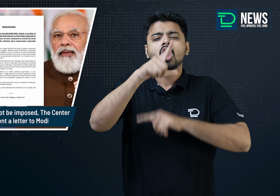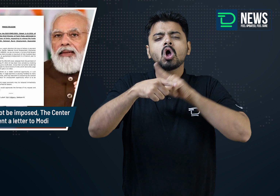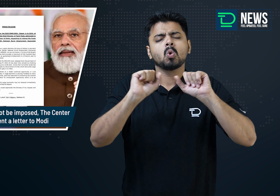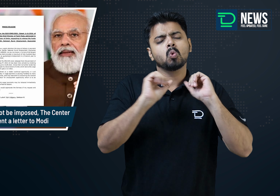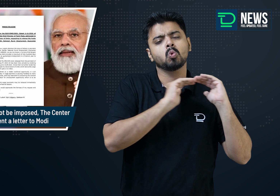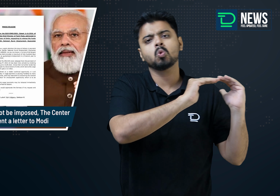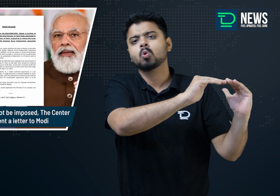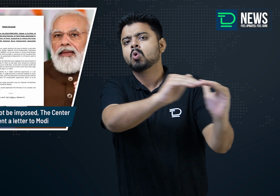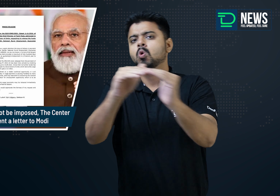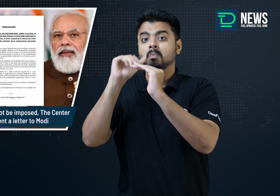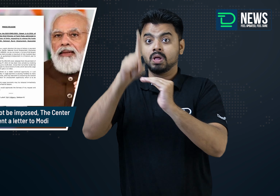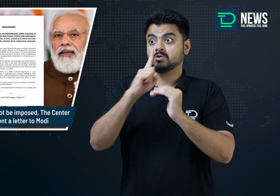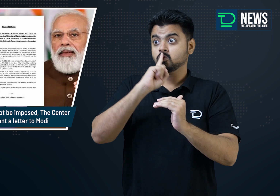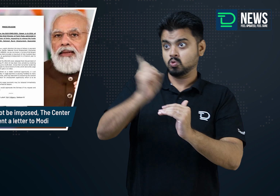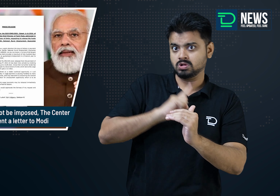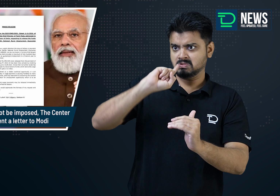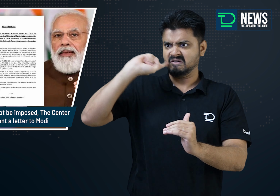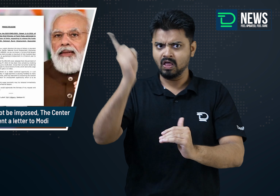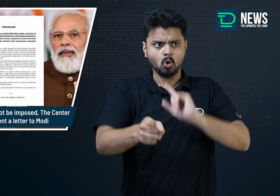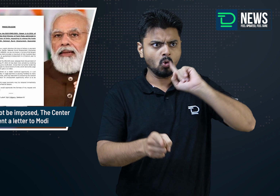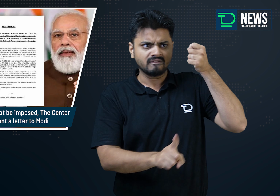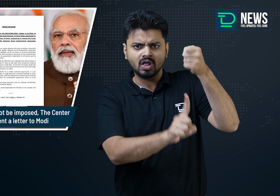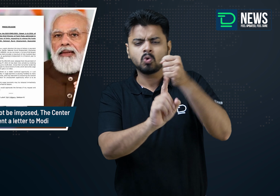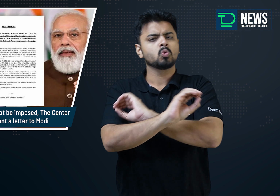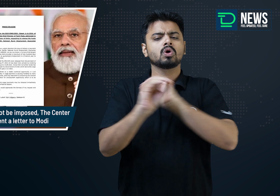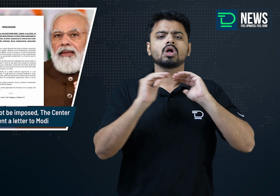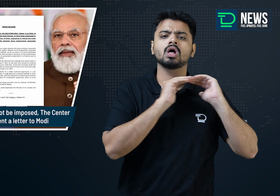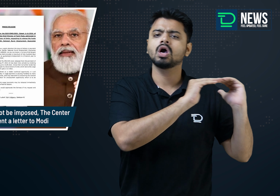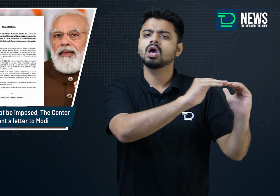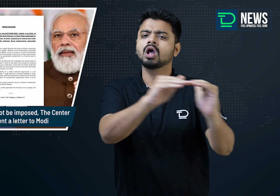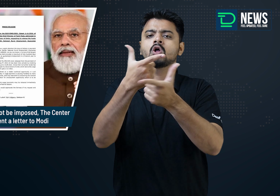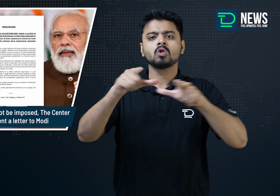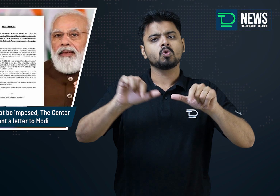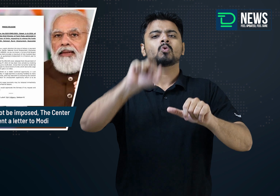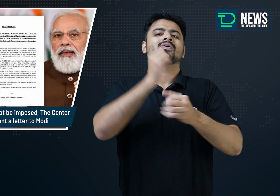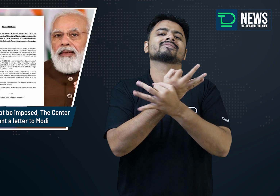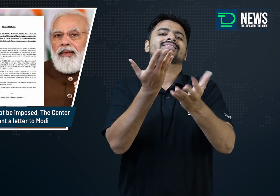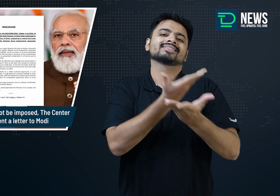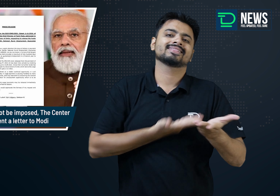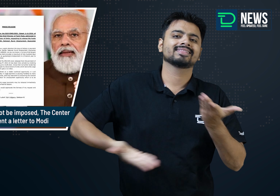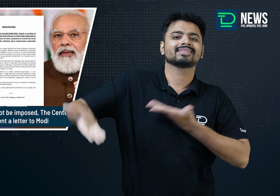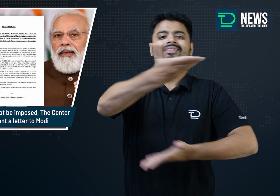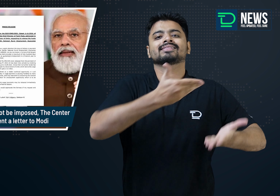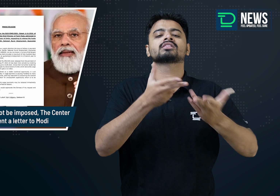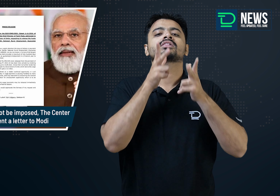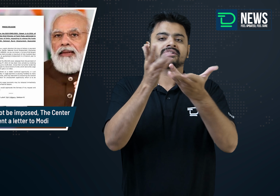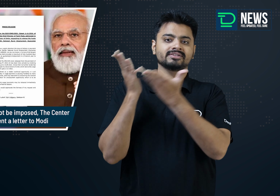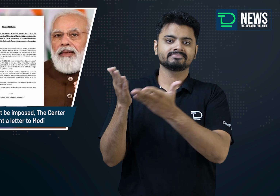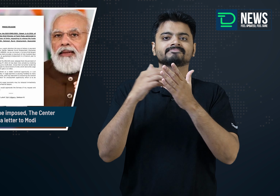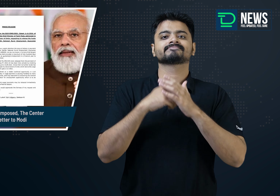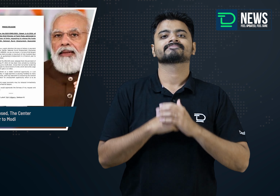All language speakers should have equal opportunities.